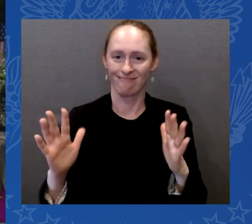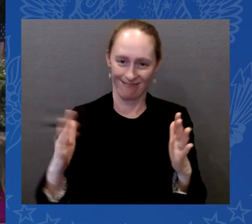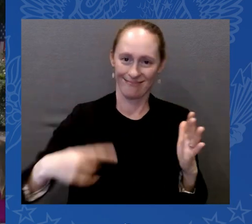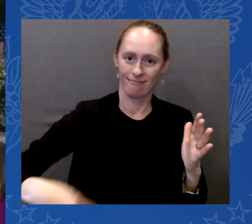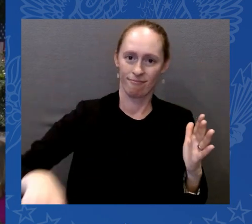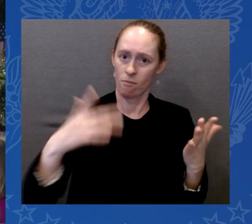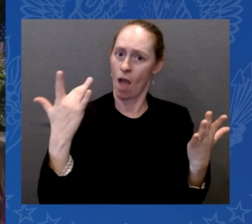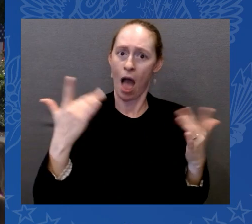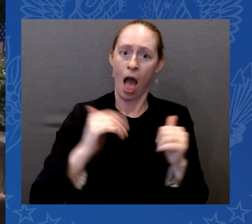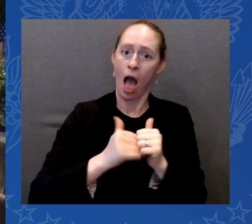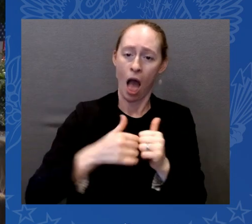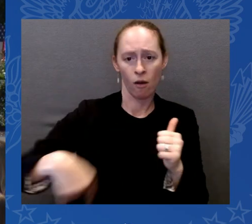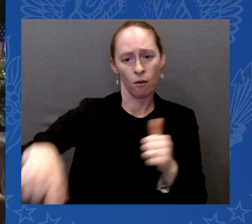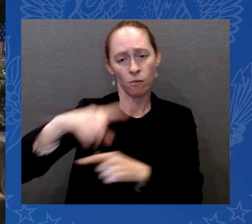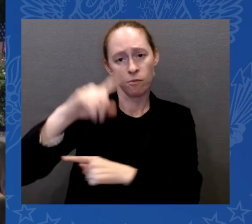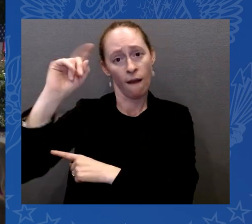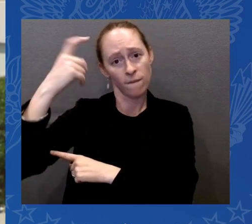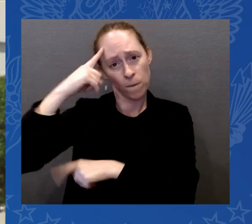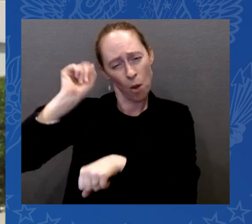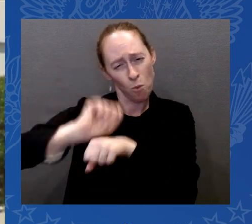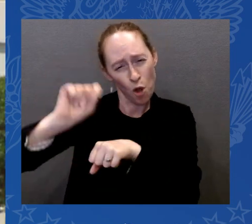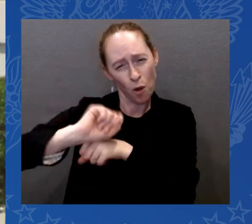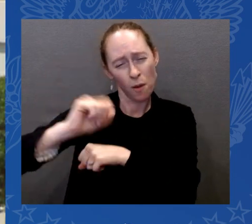"No, you're not going to get your way this time.